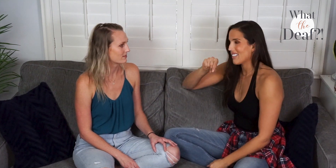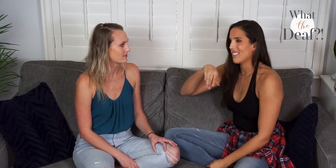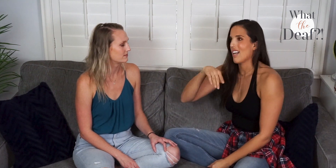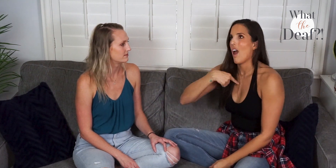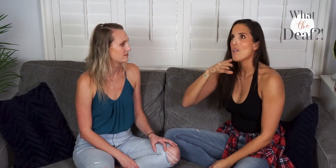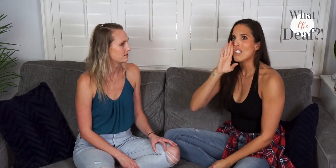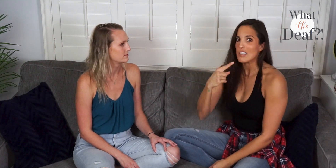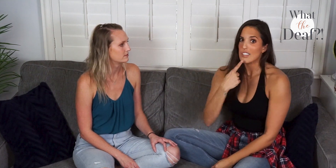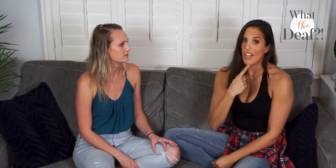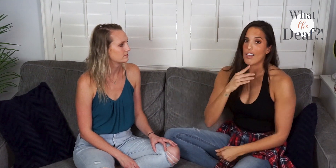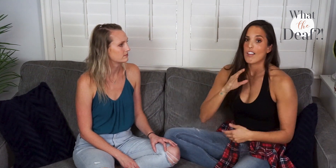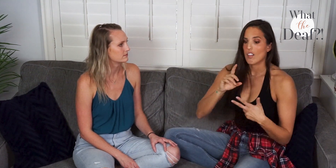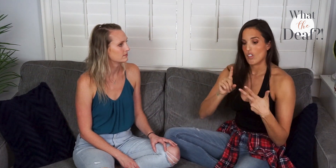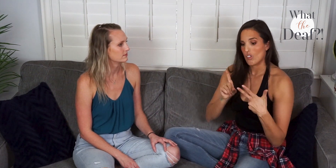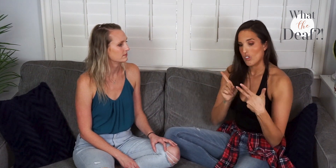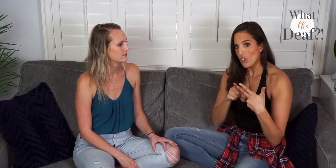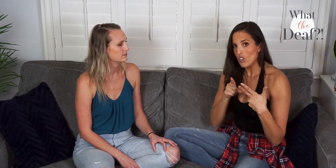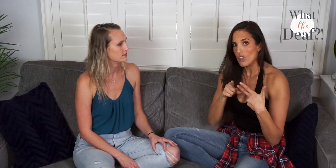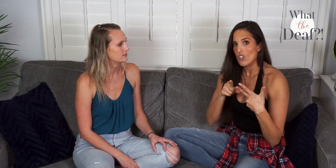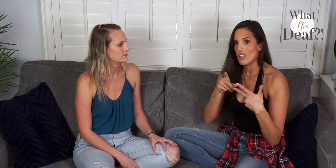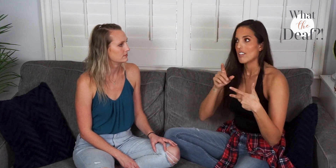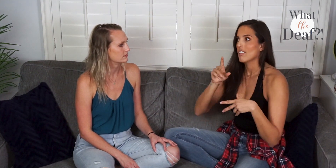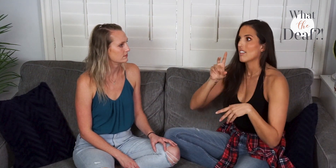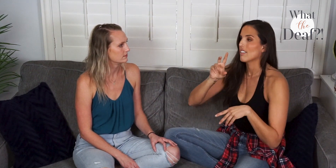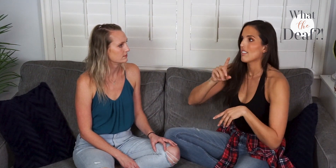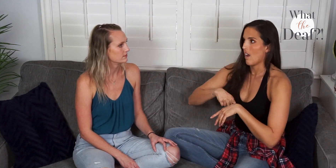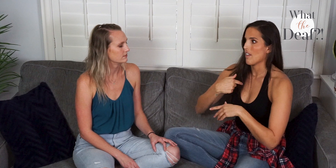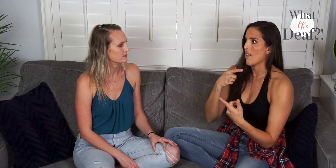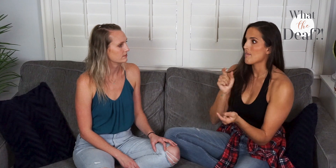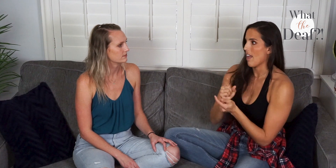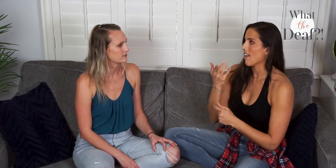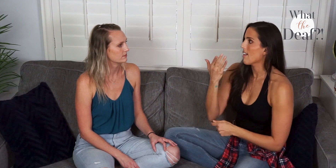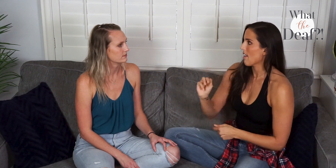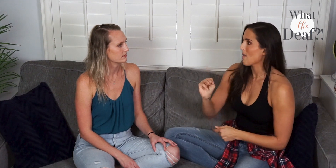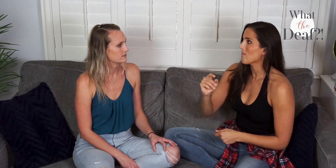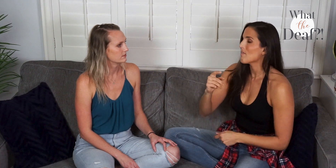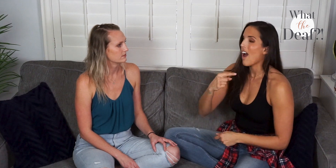But I will say the third time I met him,